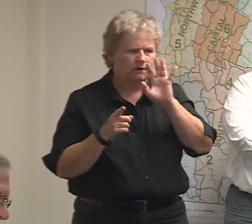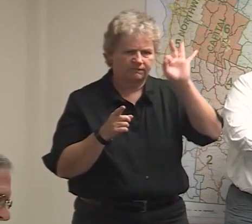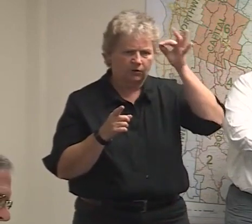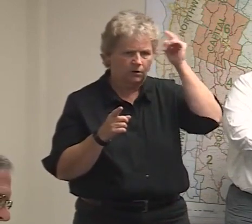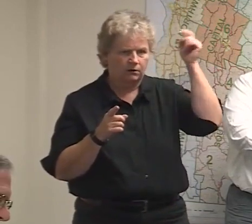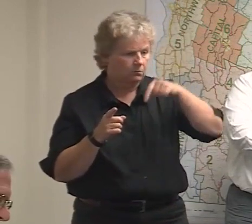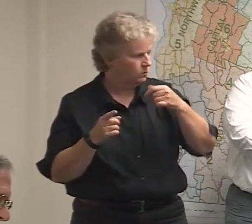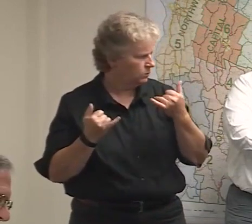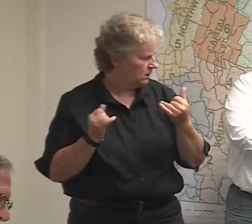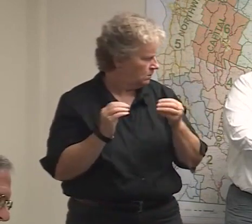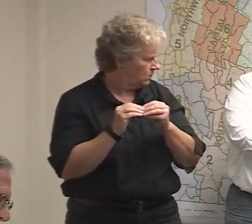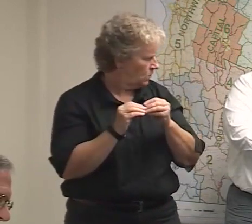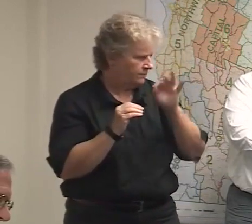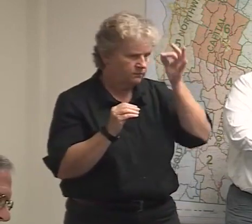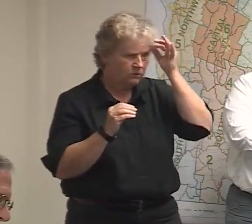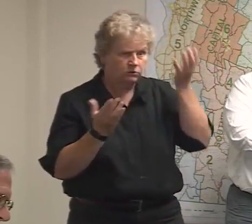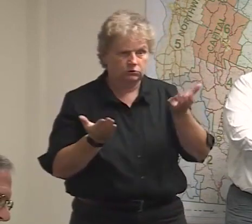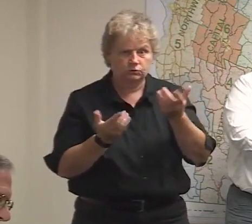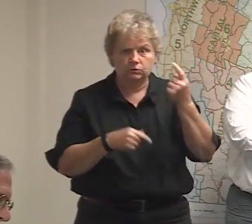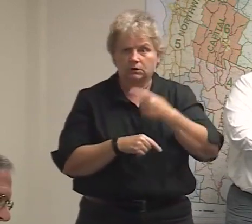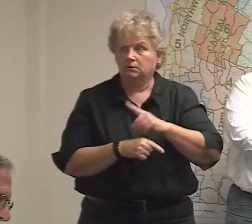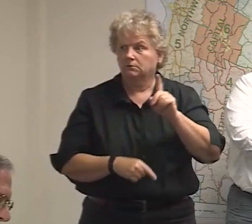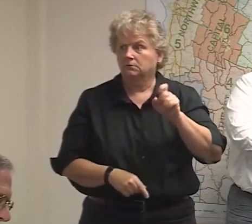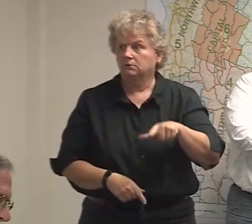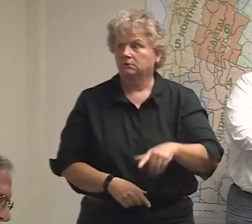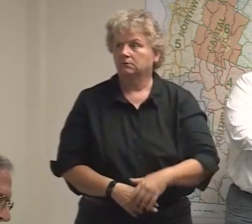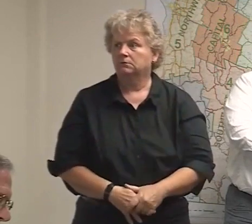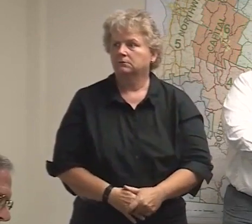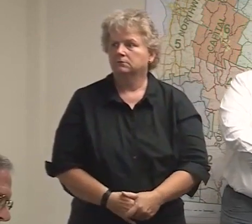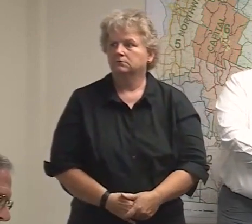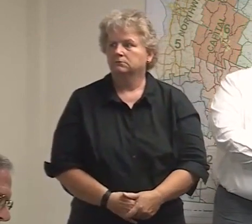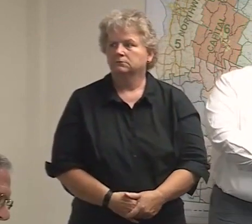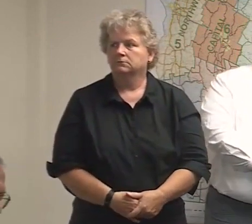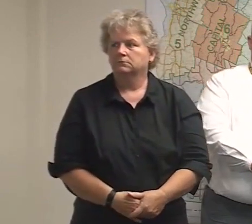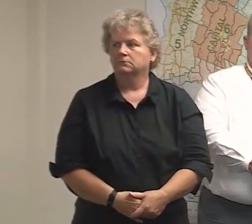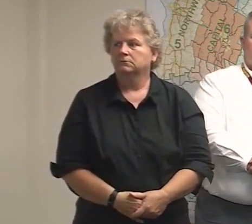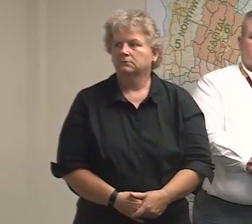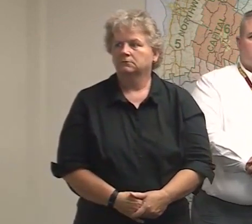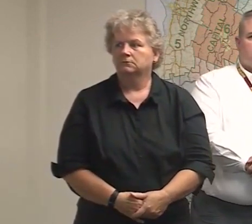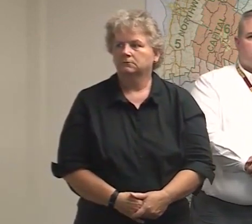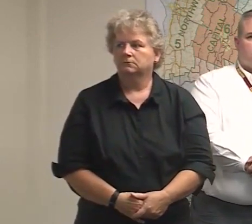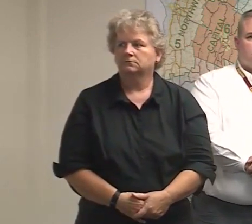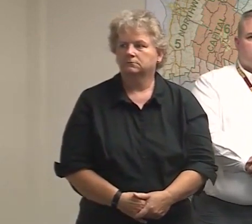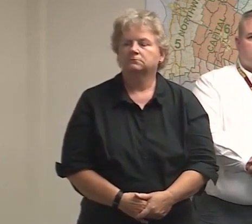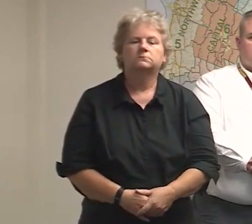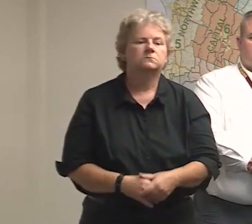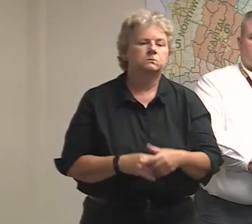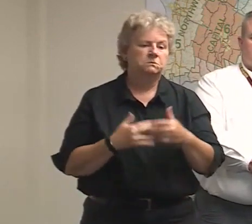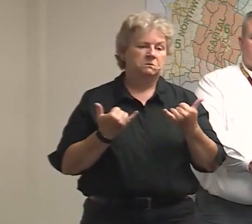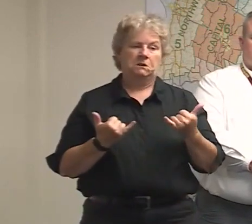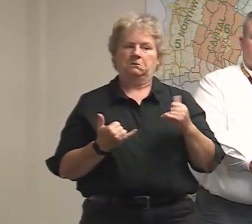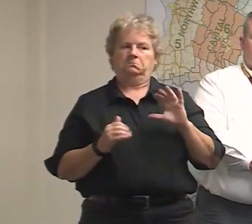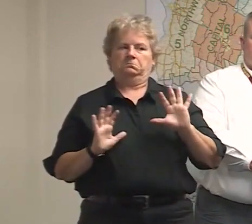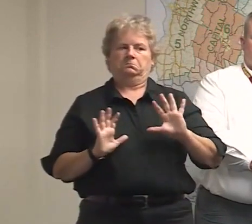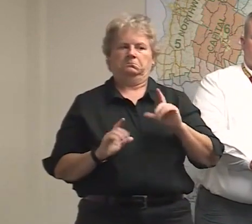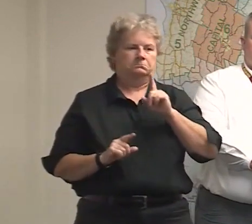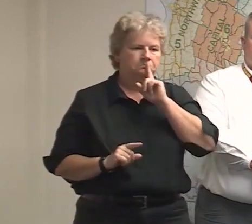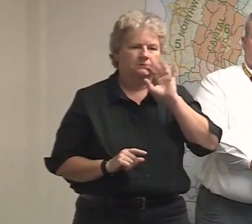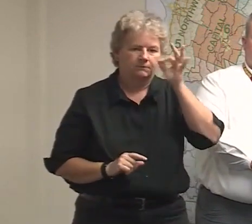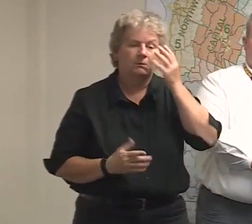I AM HEARING THAT THERE MAY BE OTHER OFFICIALS COMING, BUT I HAVE NOT TODAY.